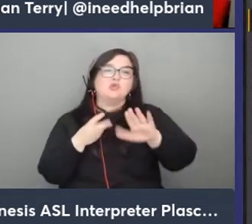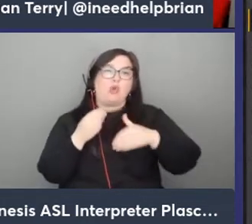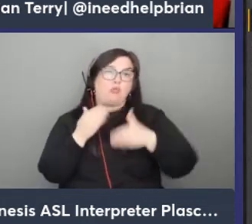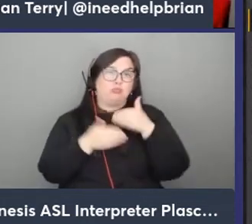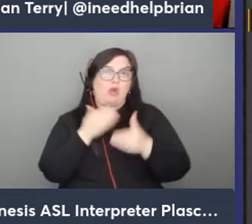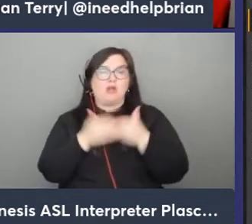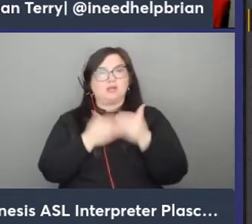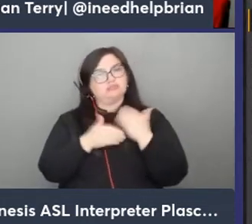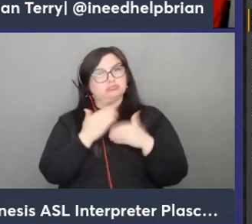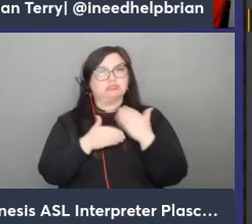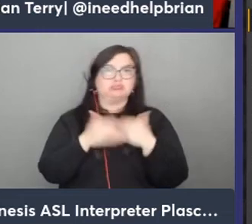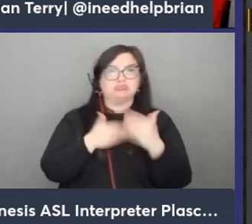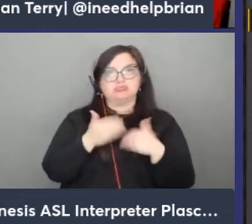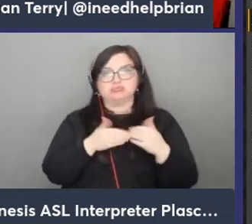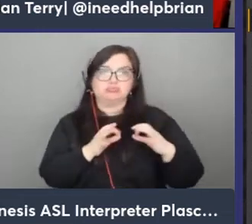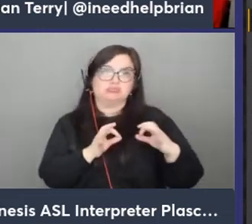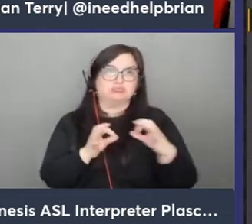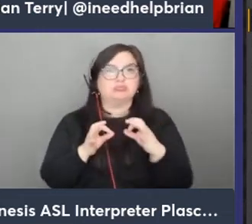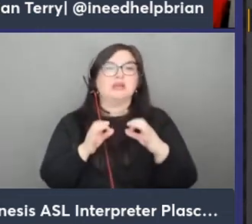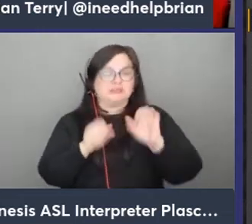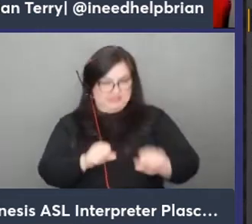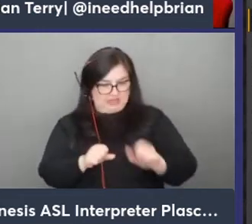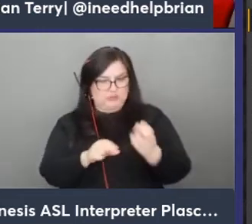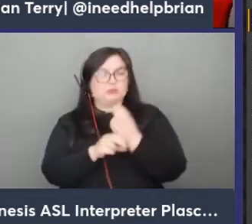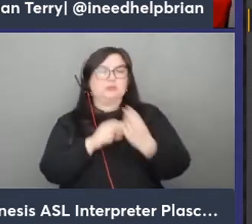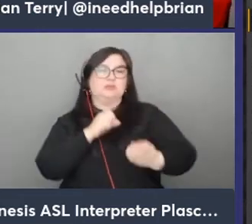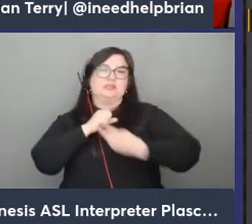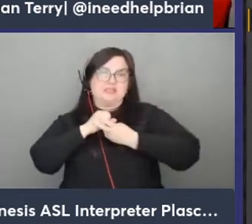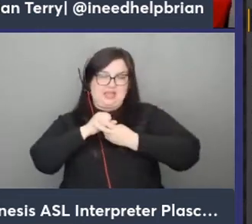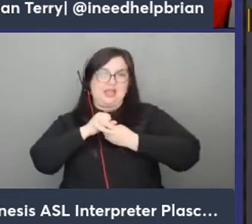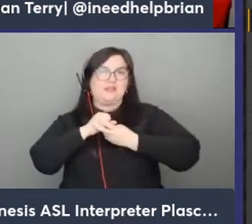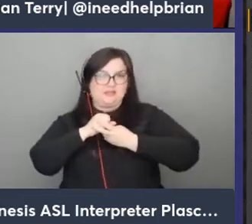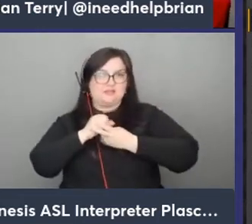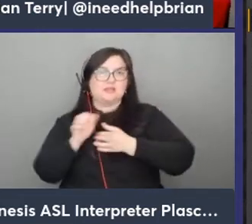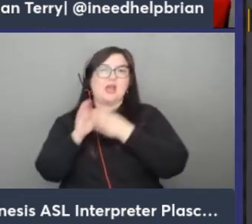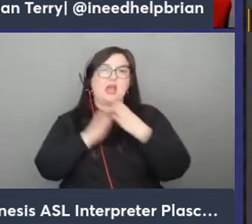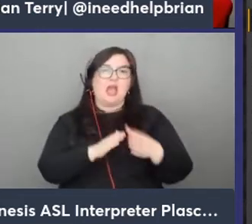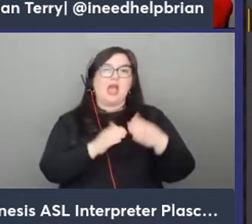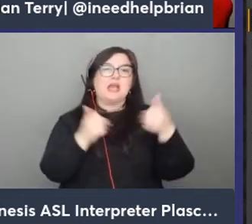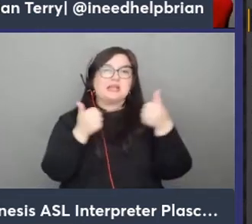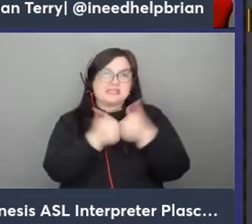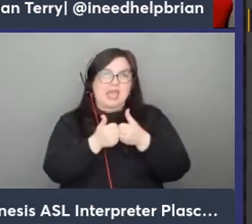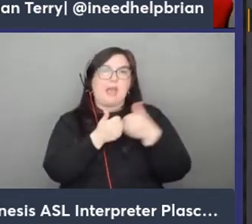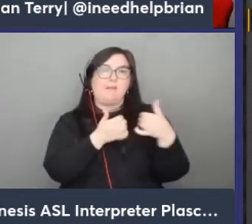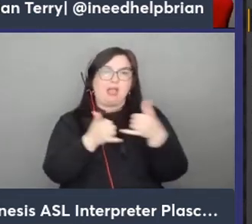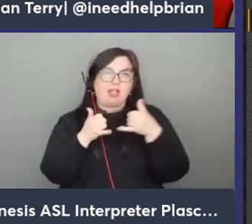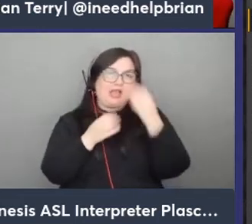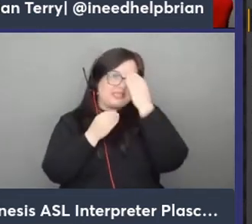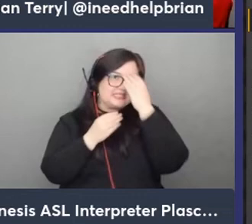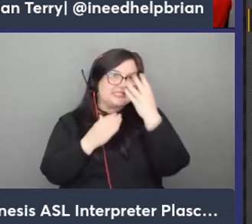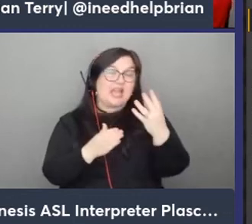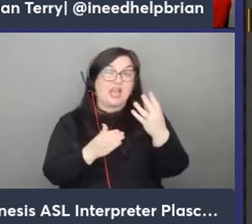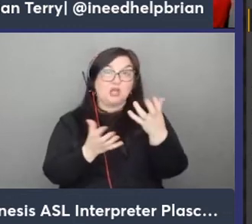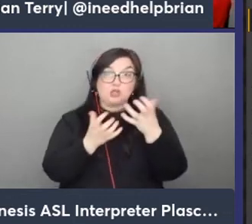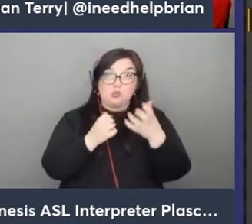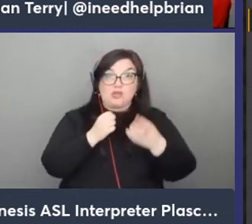for example, you can use this to save that. User gameplay data is sent for like, Hey, you wanna save your inventory?